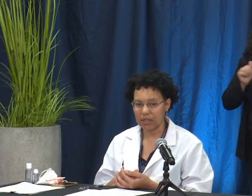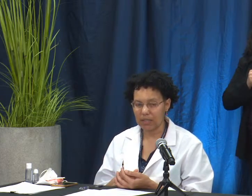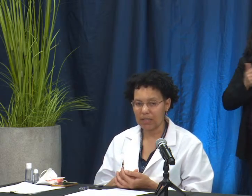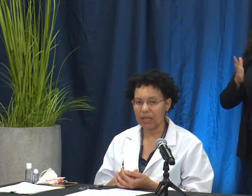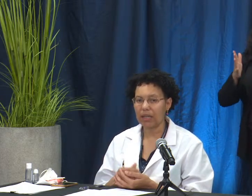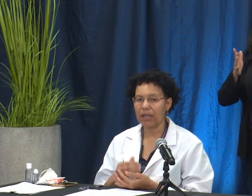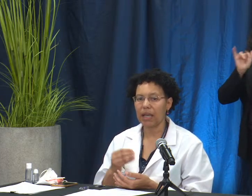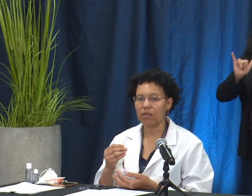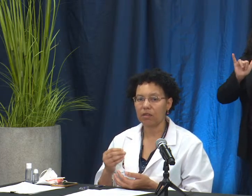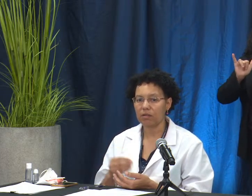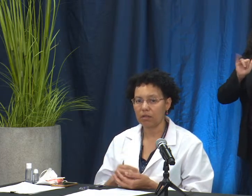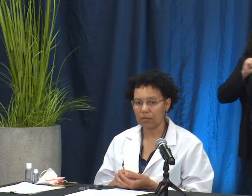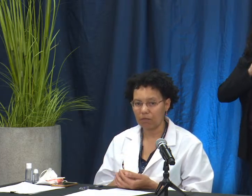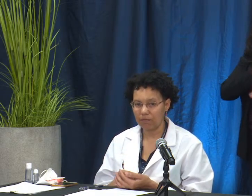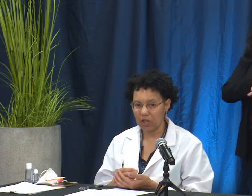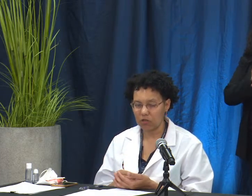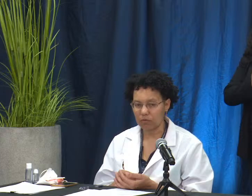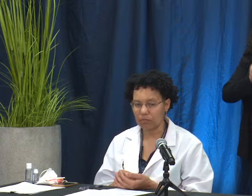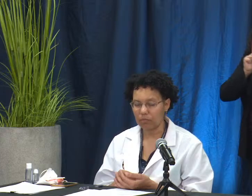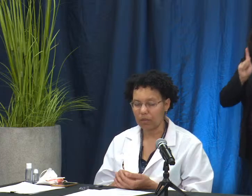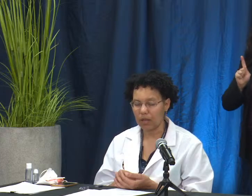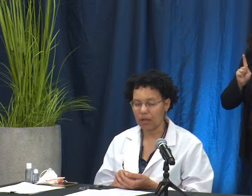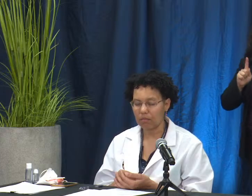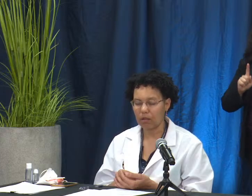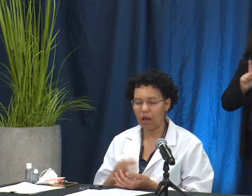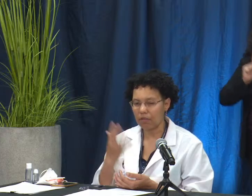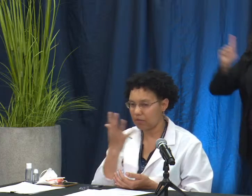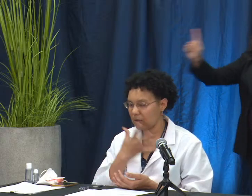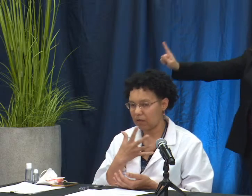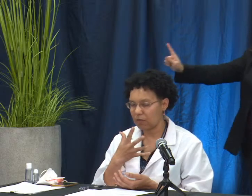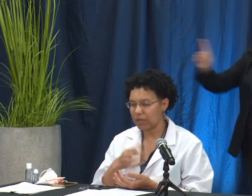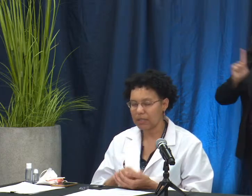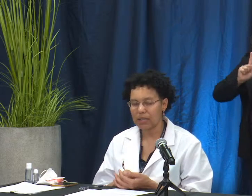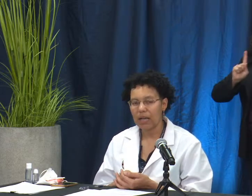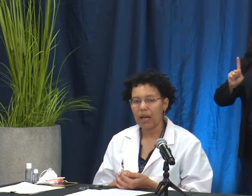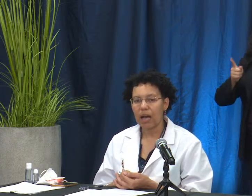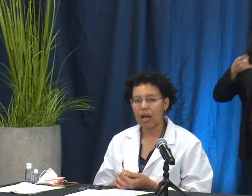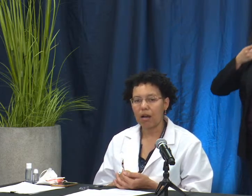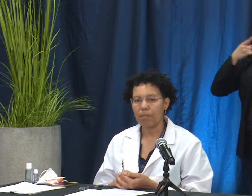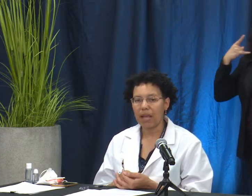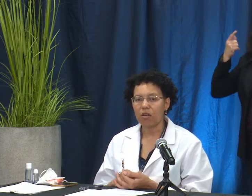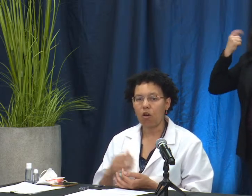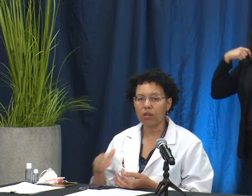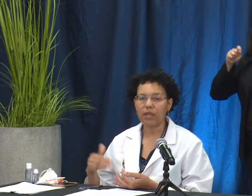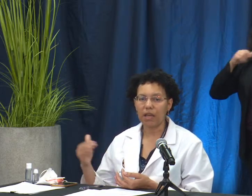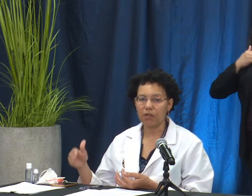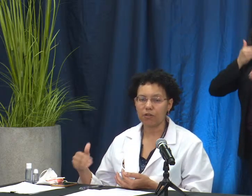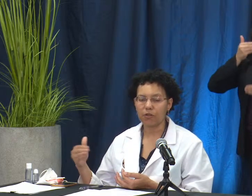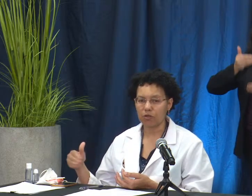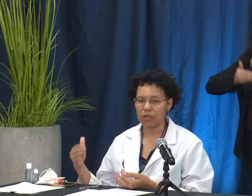distancing, the facial cloth coverings, and all of the other social